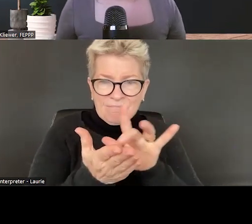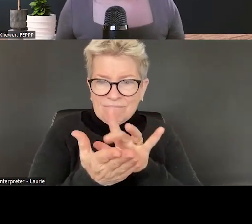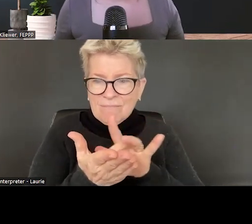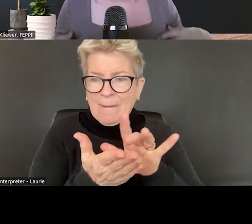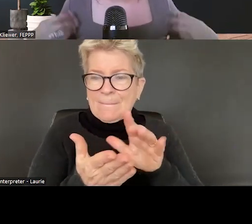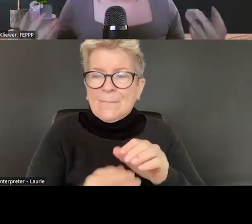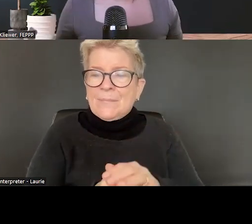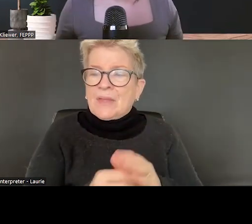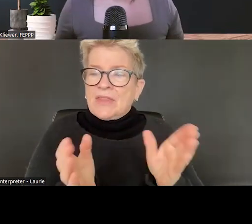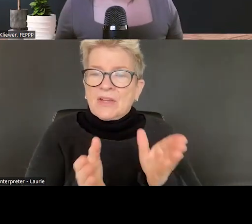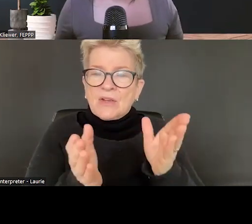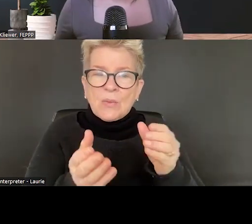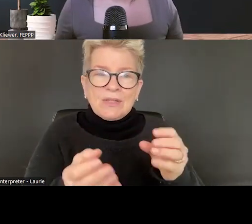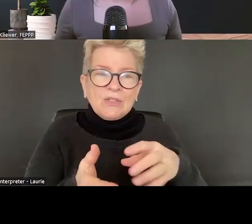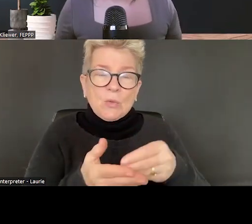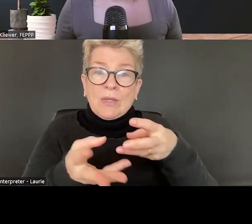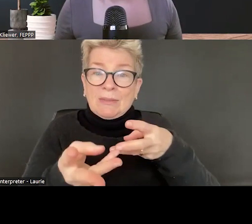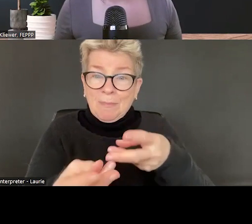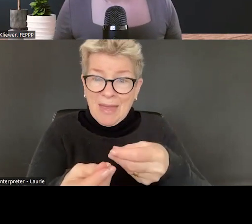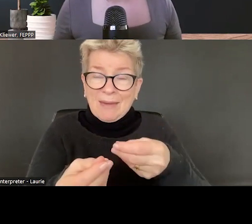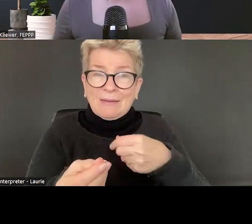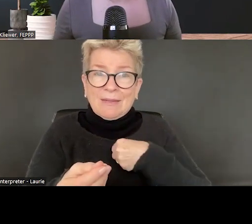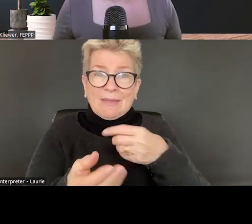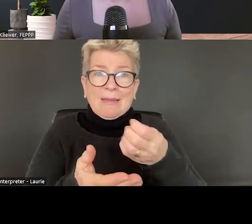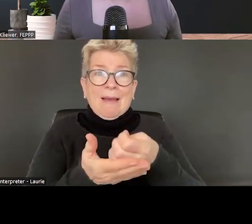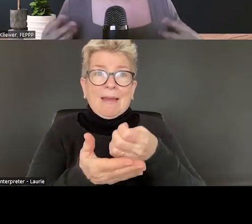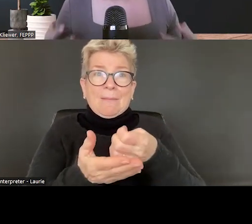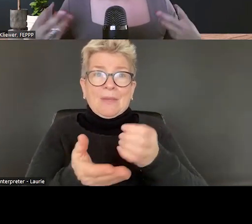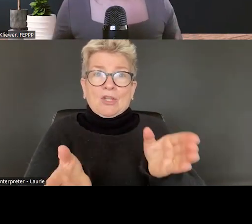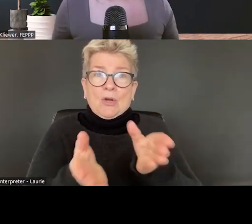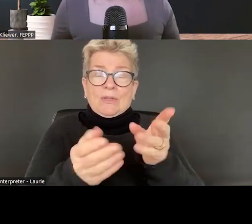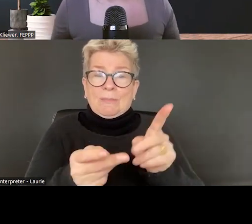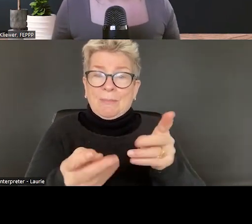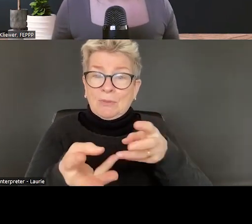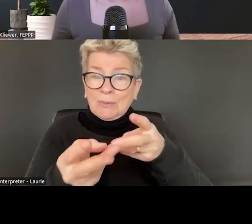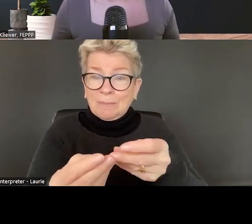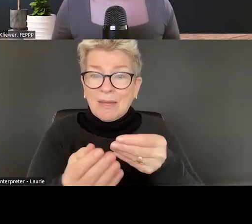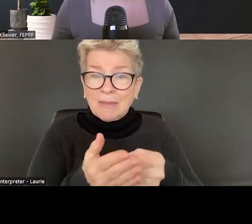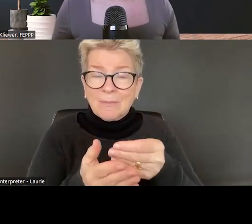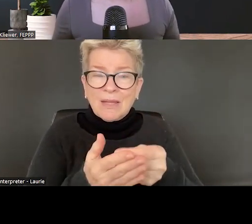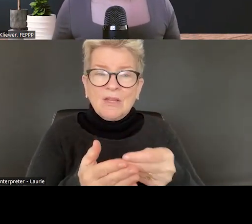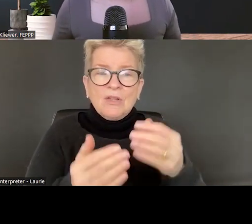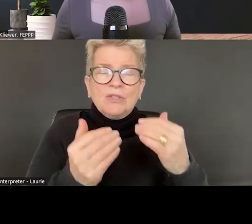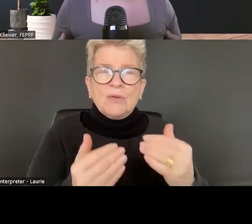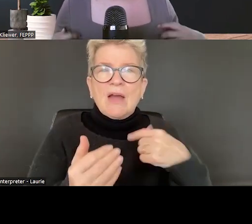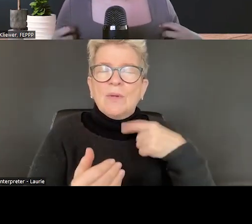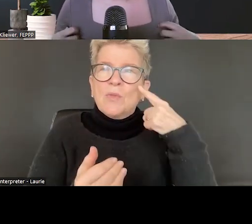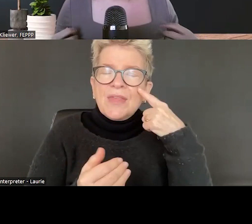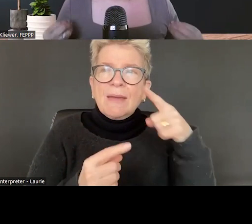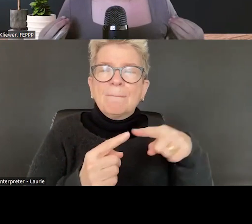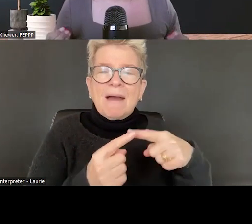so as we go into this webinar and we talk about what is financial education, I hope we start some